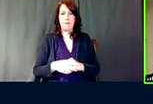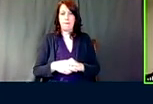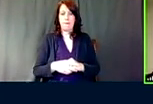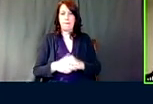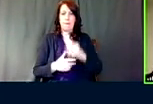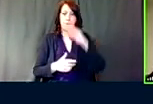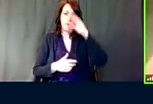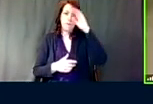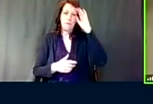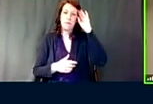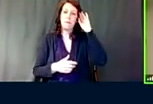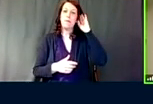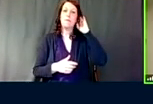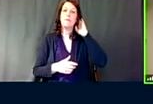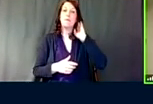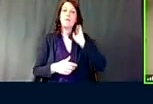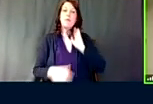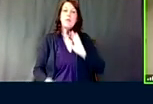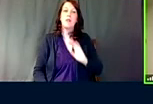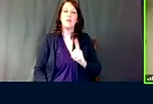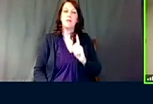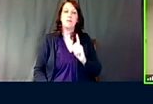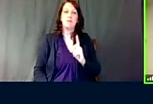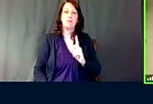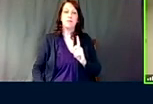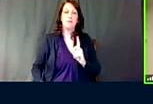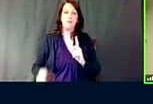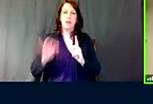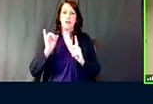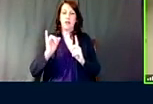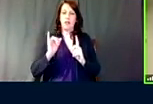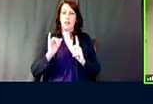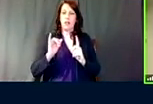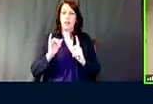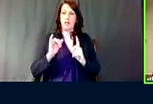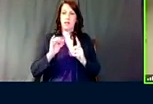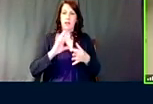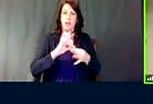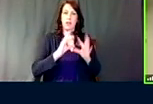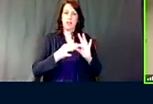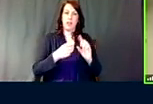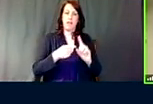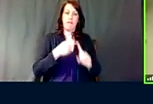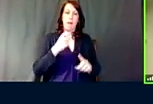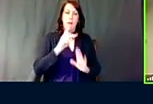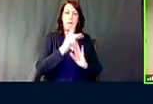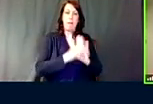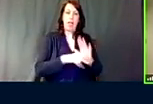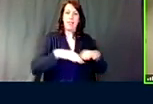SO, HERE THE NEXT SLIDE, THE CHAIN FROM, IN THIS INSTANCE,